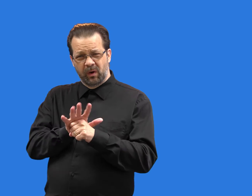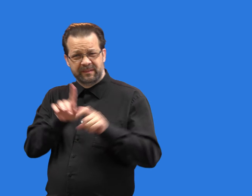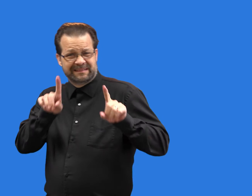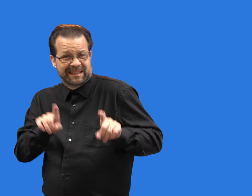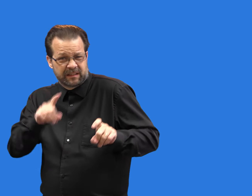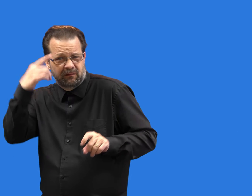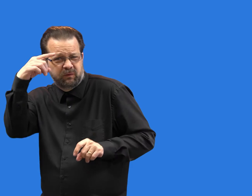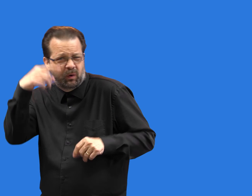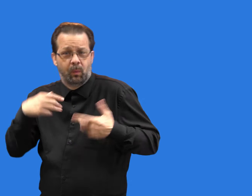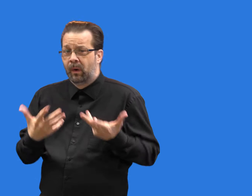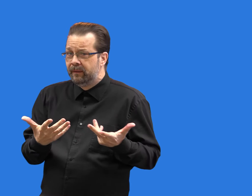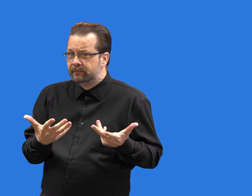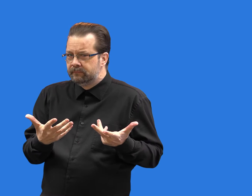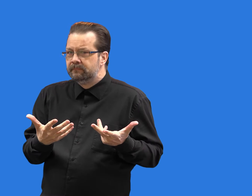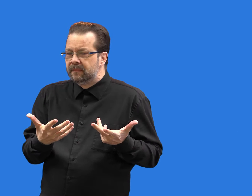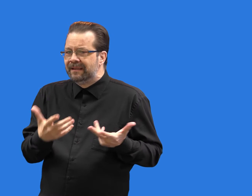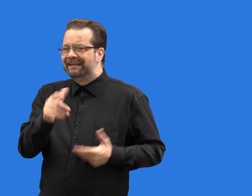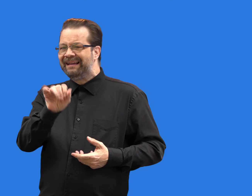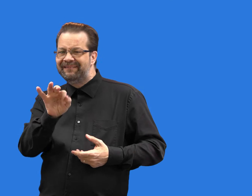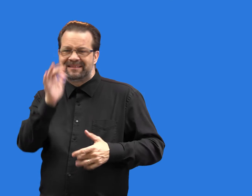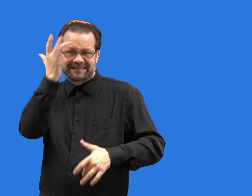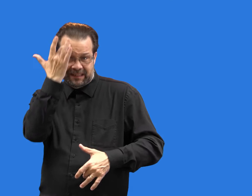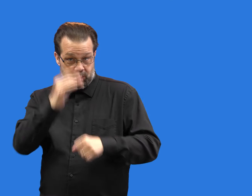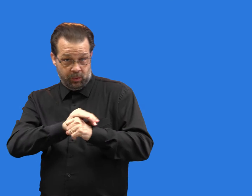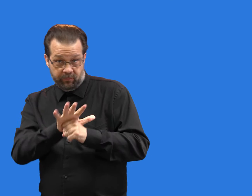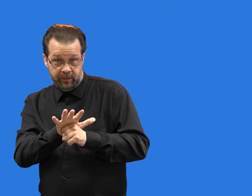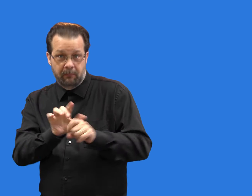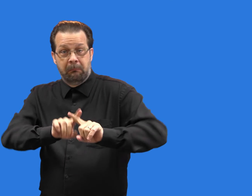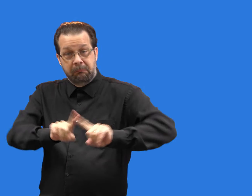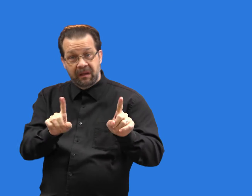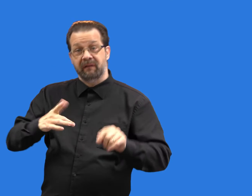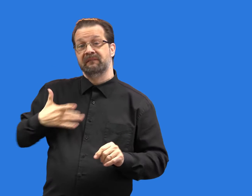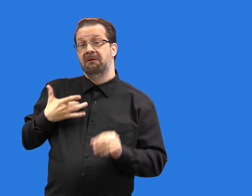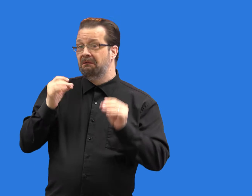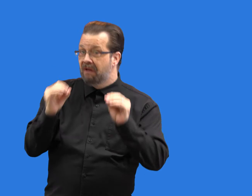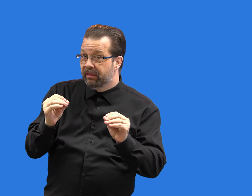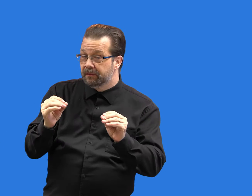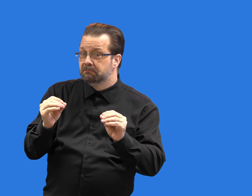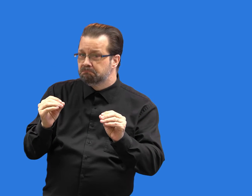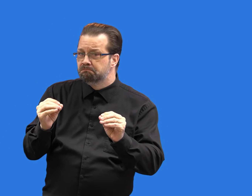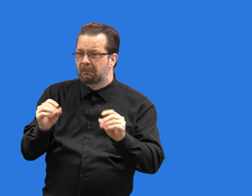Testing can tell you if you have COVID-19, even if you don't have any symptoms.